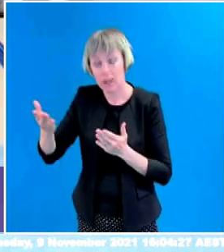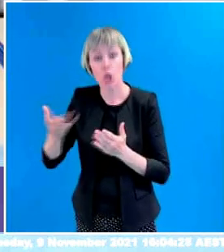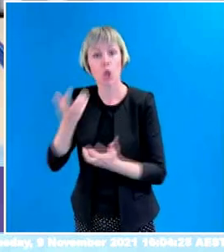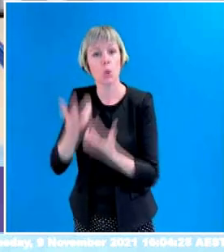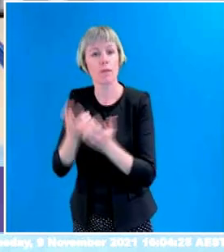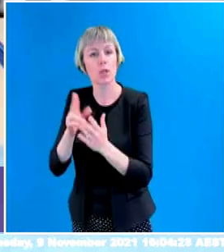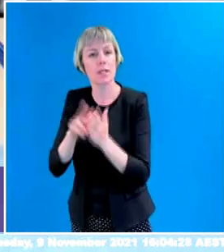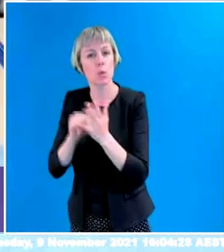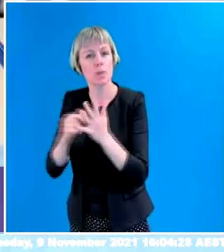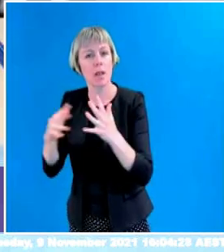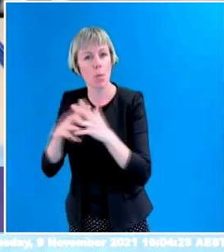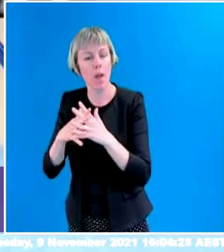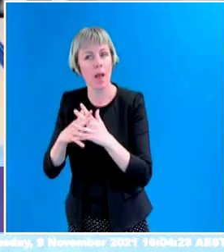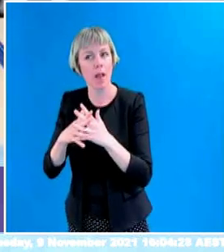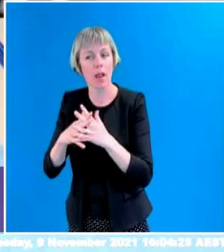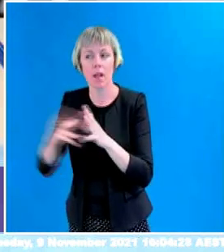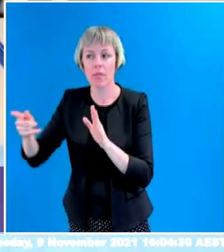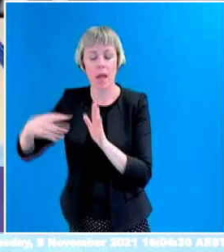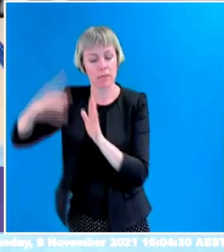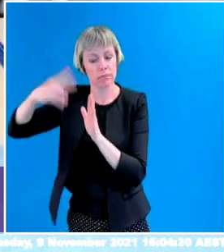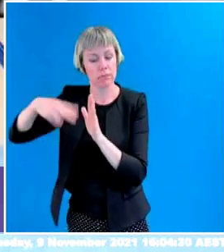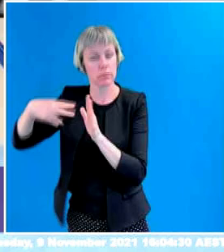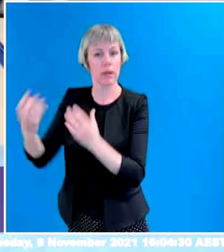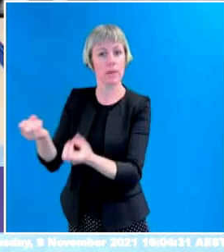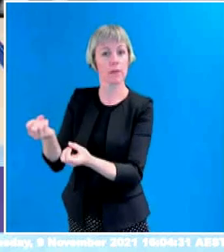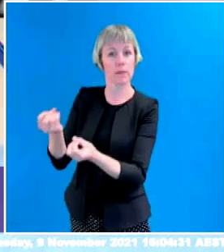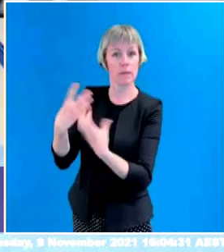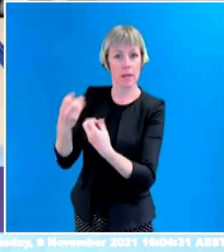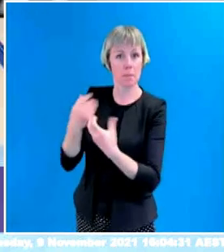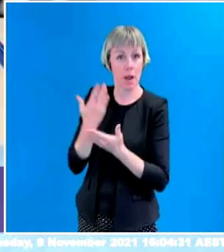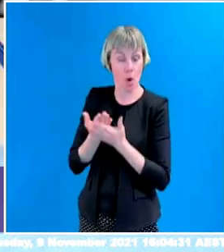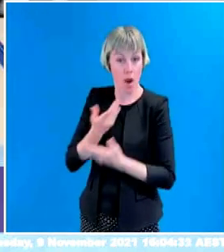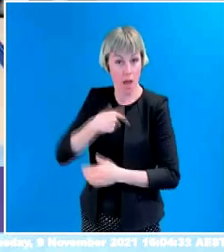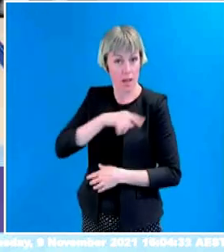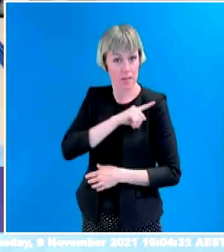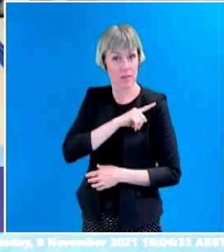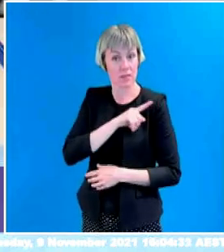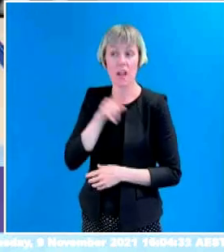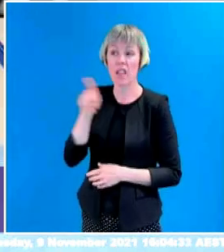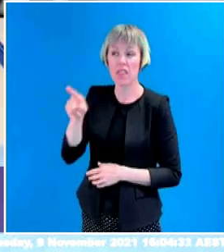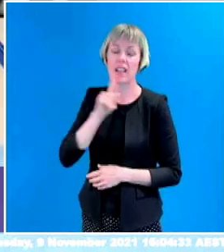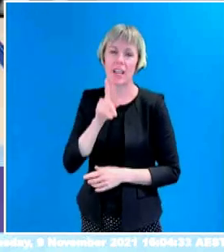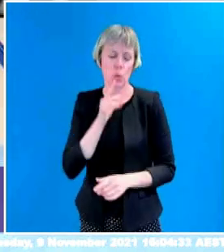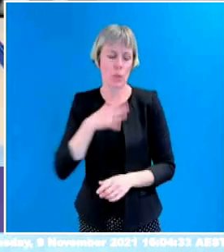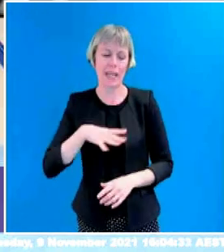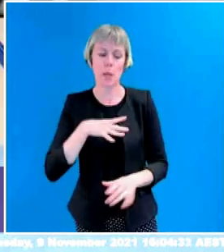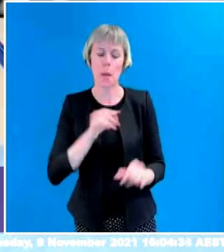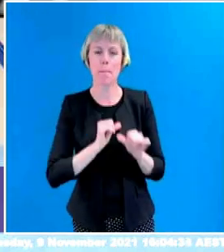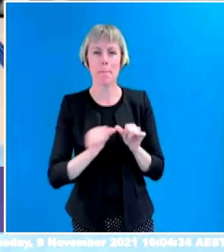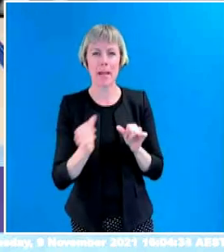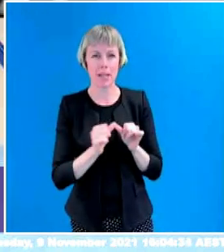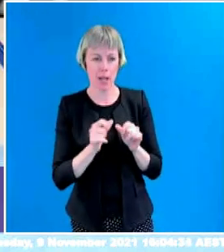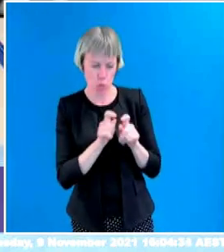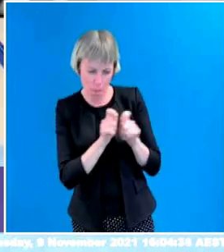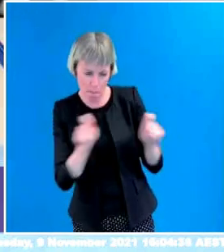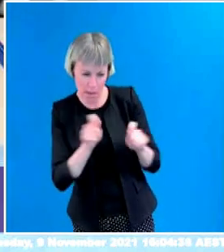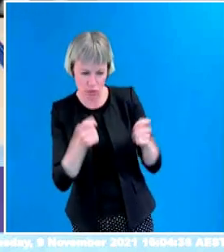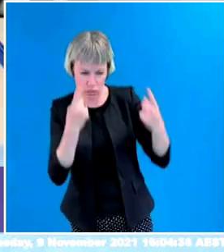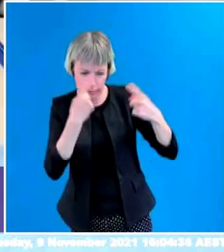other processes, has been the need for better measures and clearer measure.